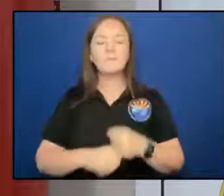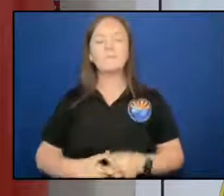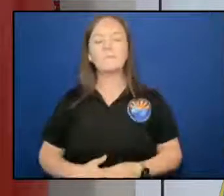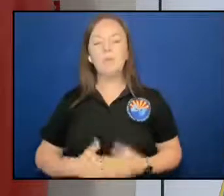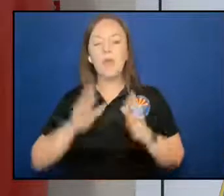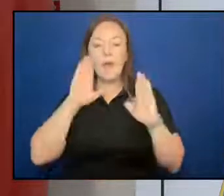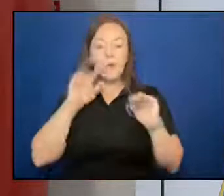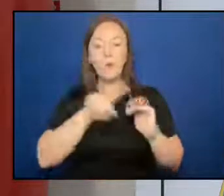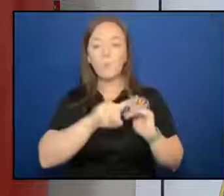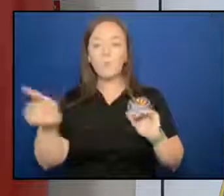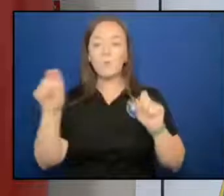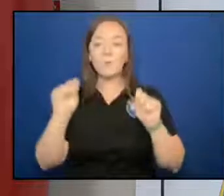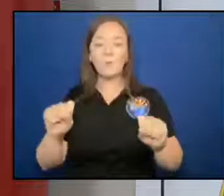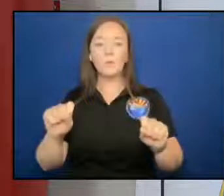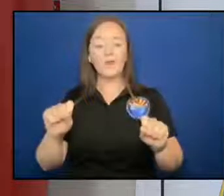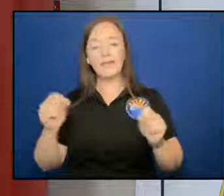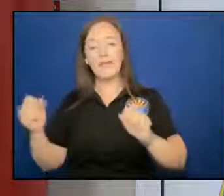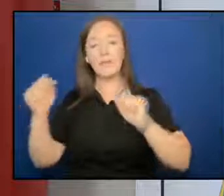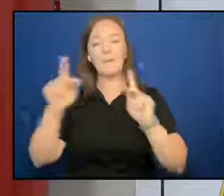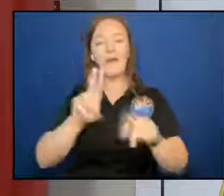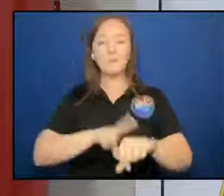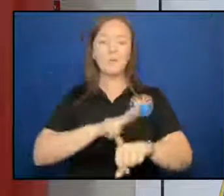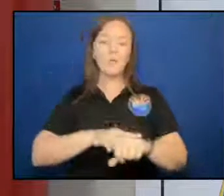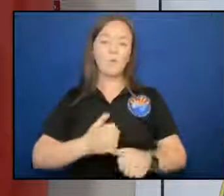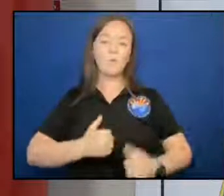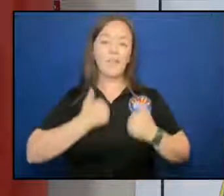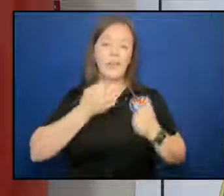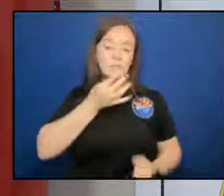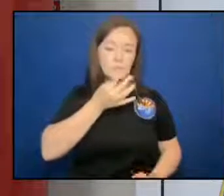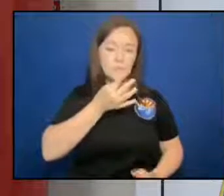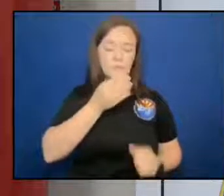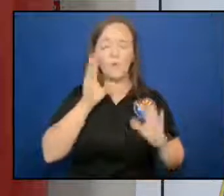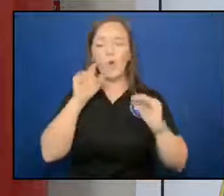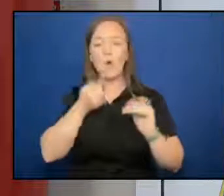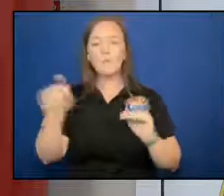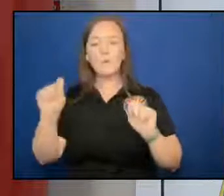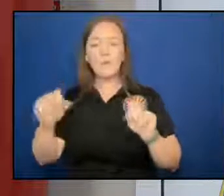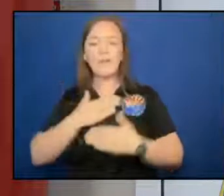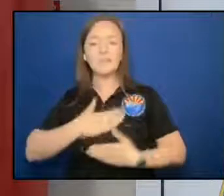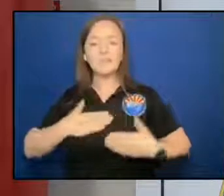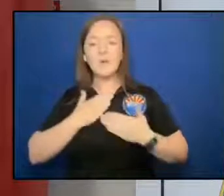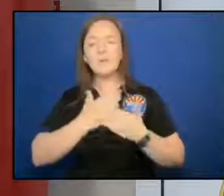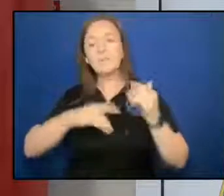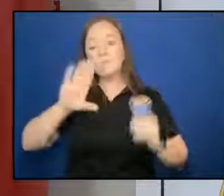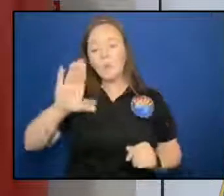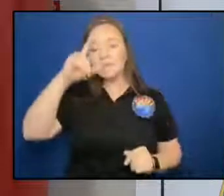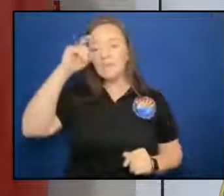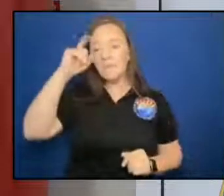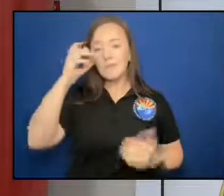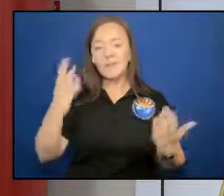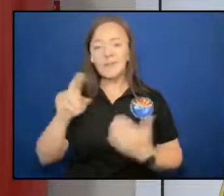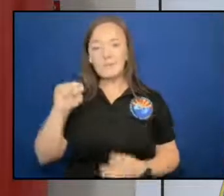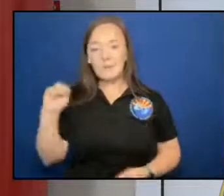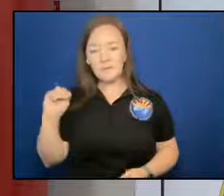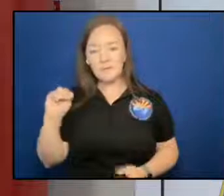DO AND I WILL NOT GO INTO DETAILS BECAUSE YOU HAVE HEARD THAT TODAY AND OVER THE PAST SEVERAL DAYS, AND